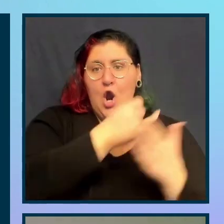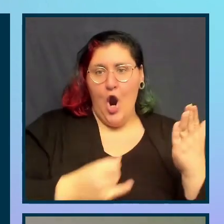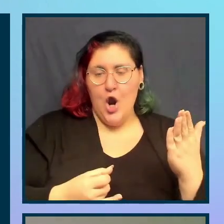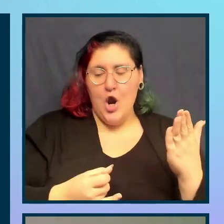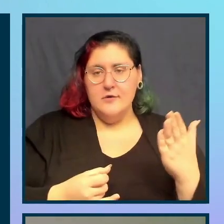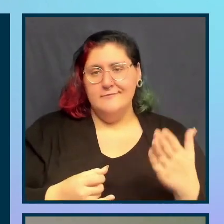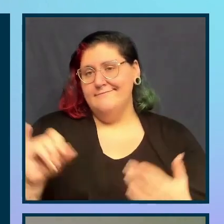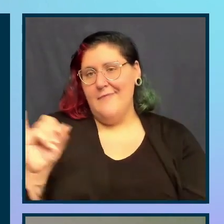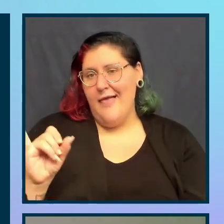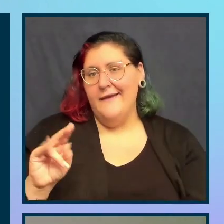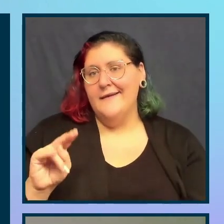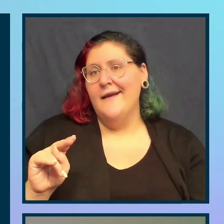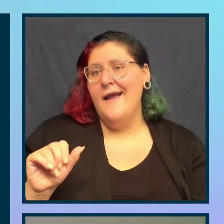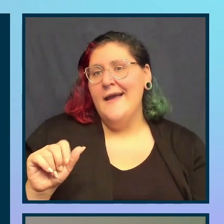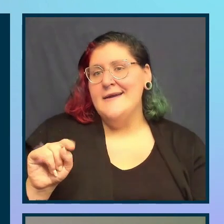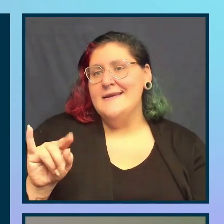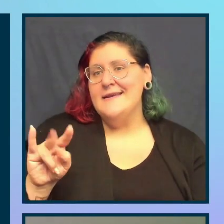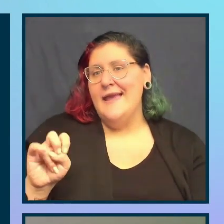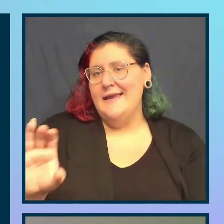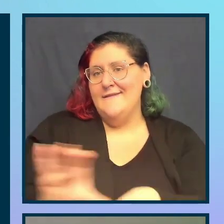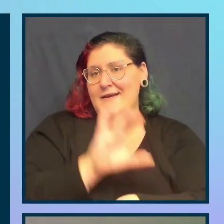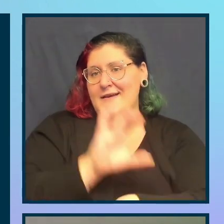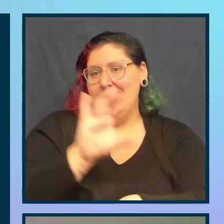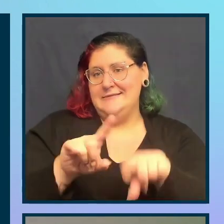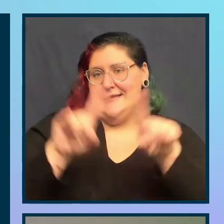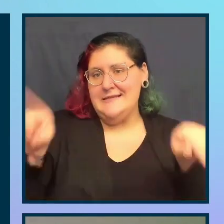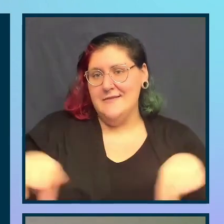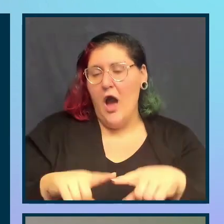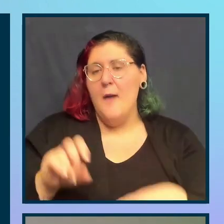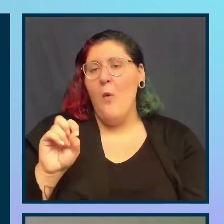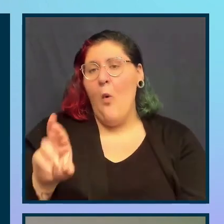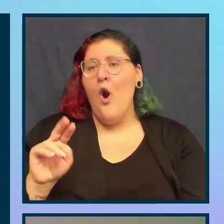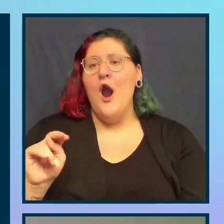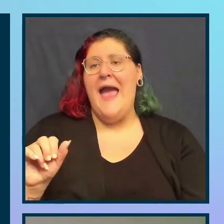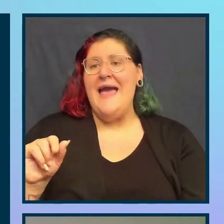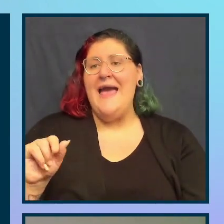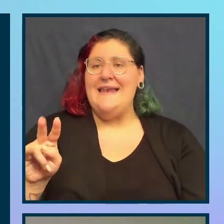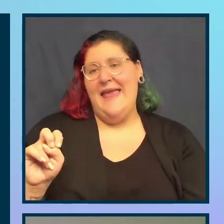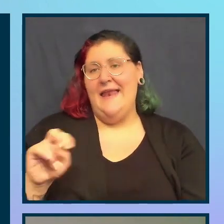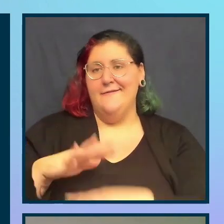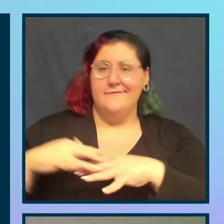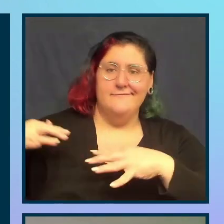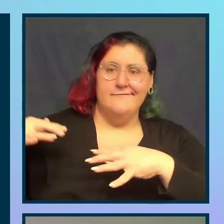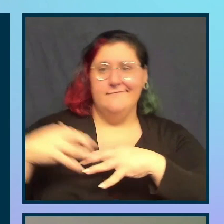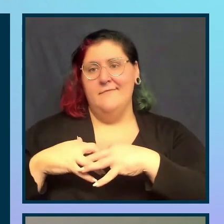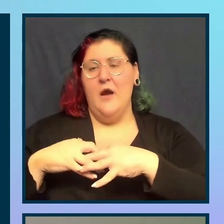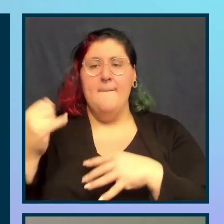And this is because users interact with their desktops and their phones all the time. So they will have like prior intuition